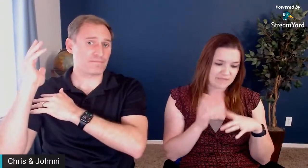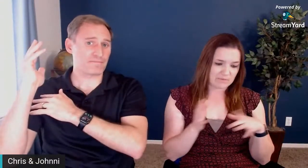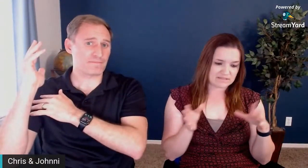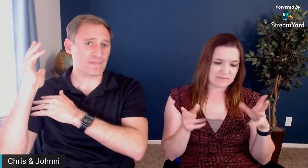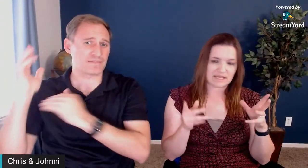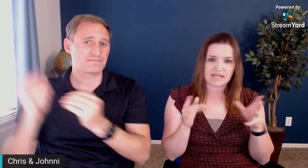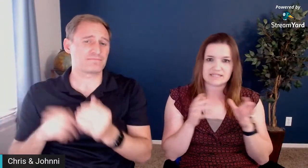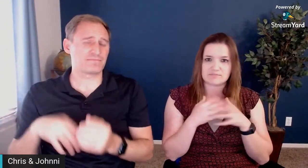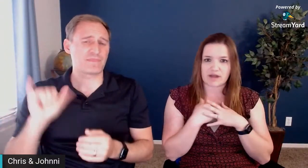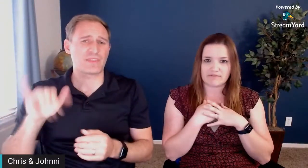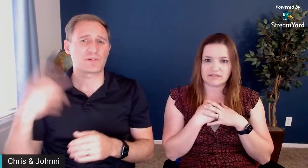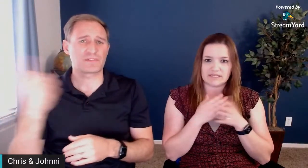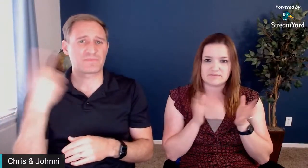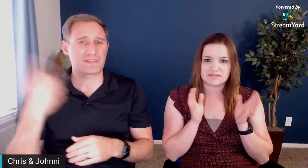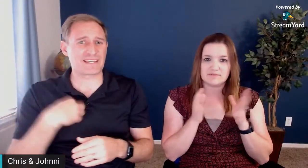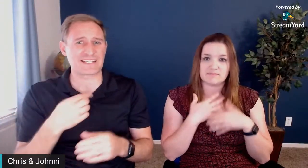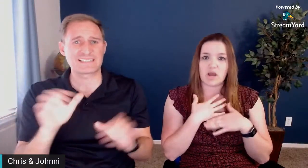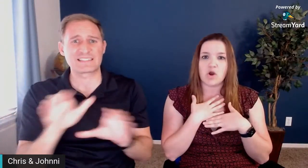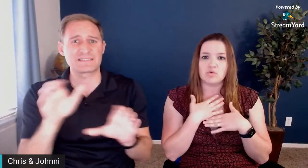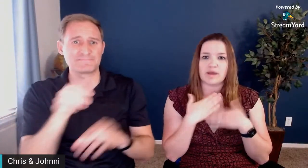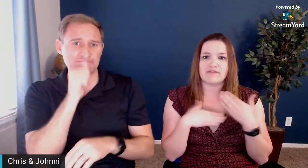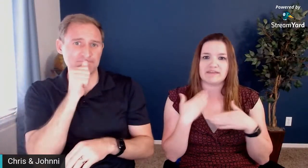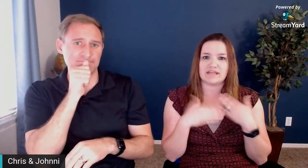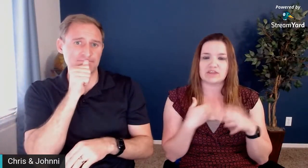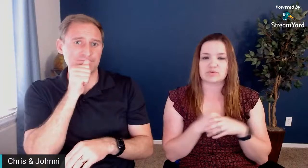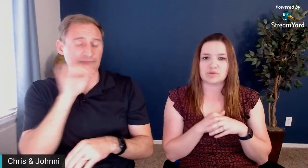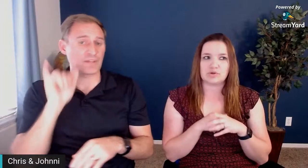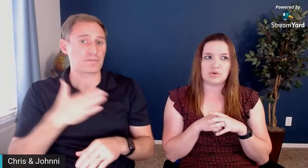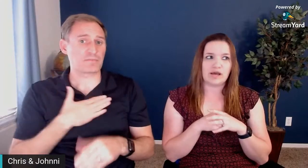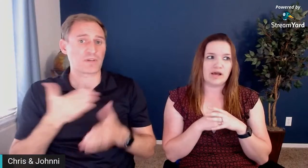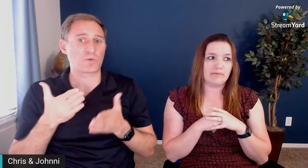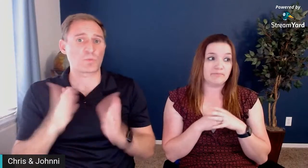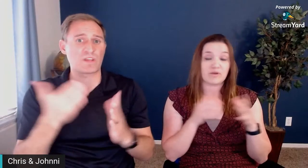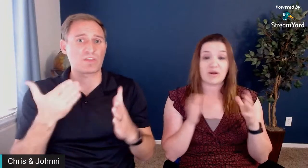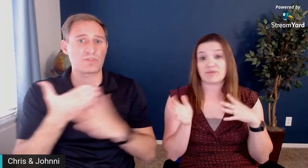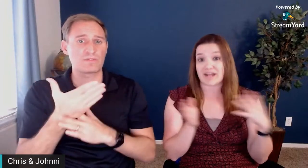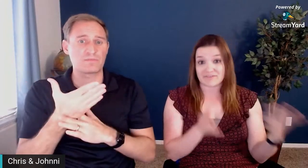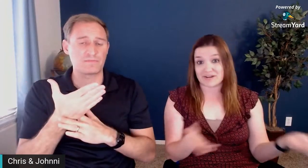that was something i did privately this it was my own way of getting through um right after i